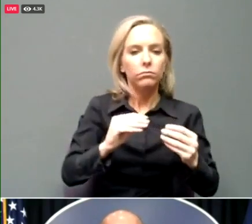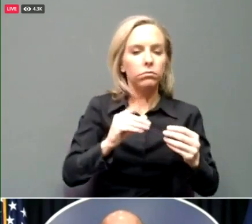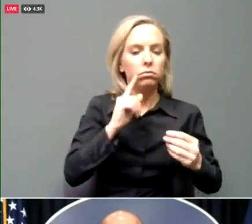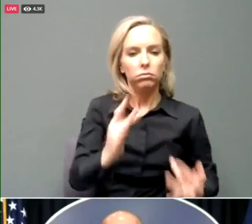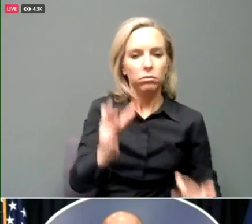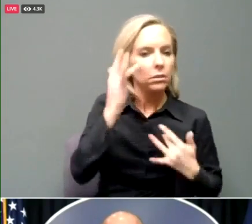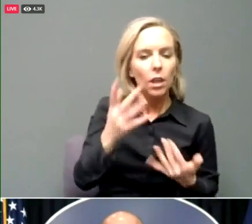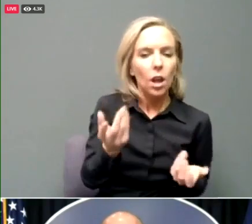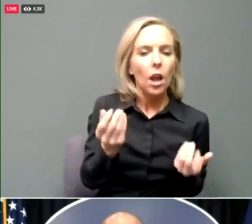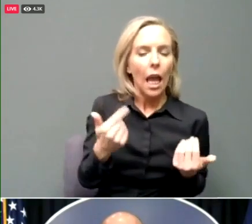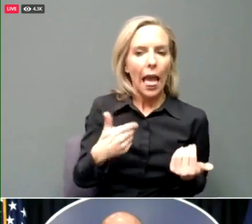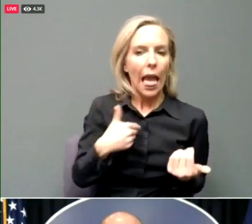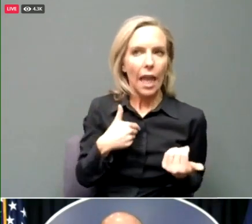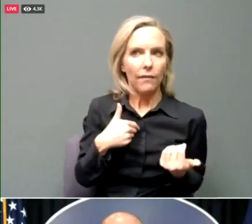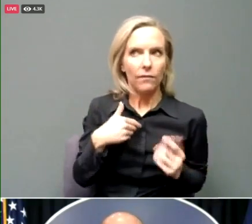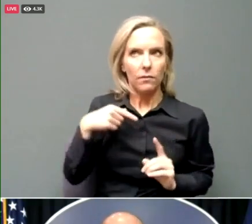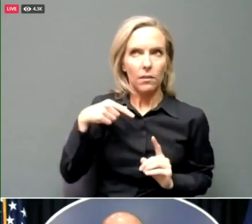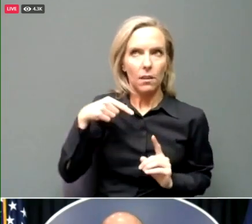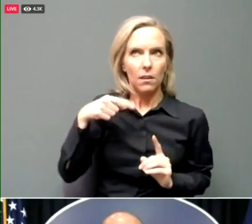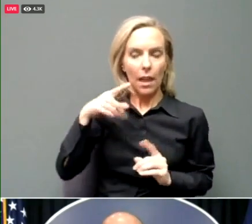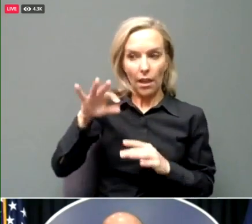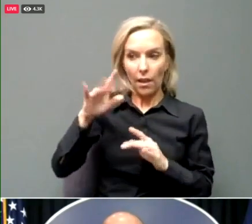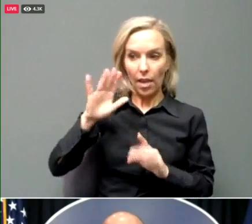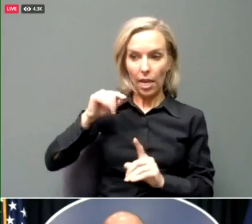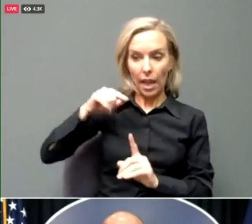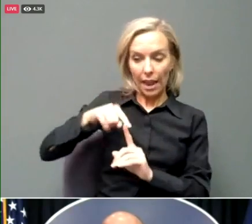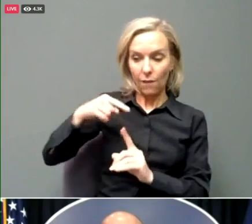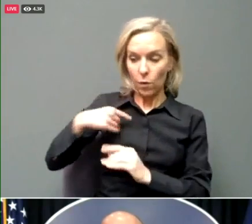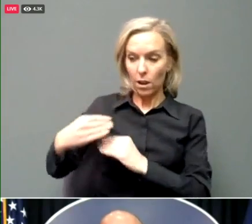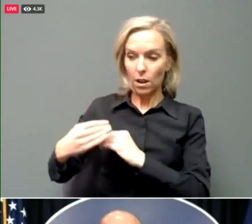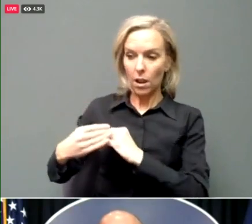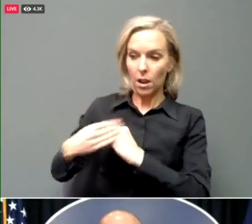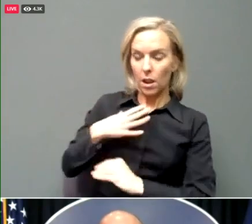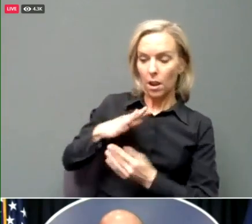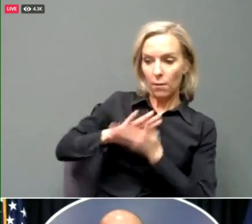impact on us if we get infected by it, but that's not true. for all of the